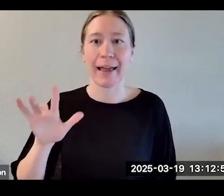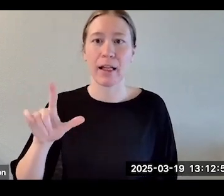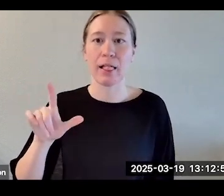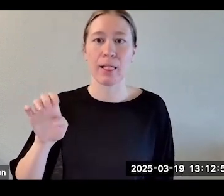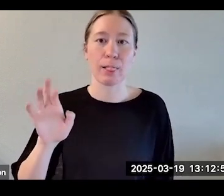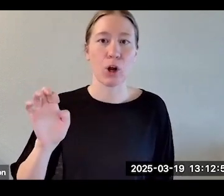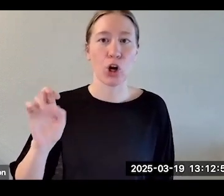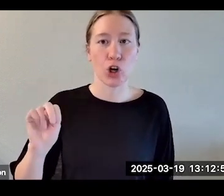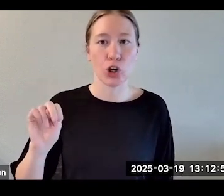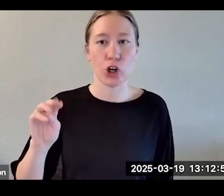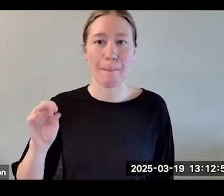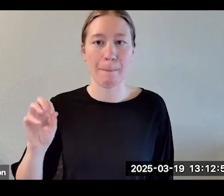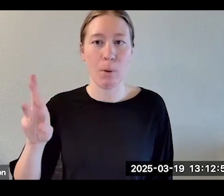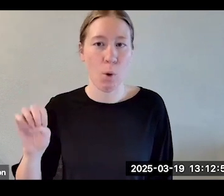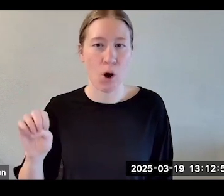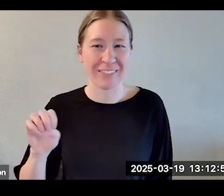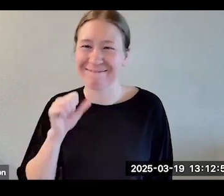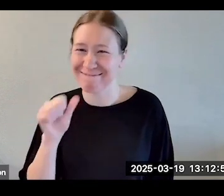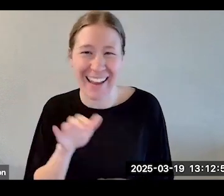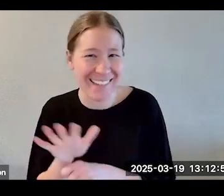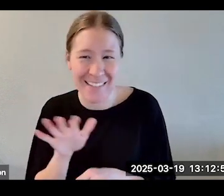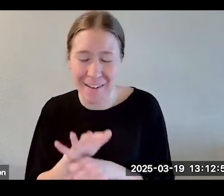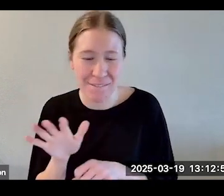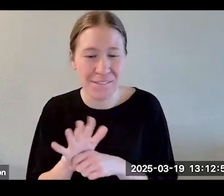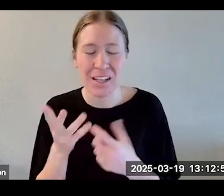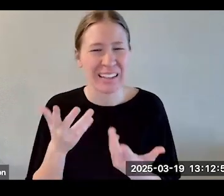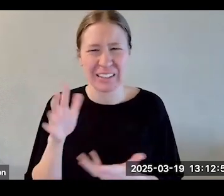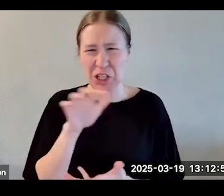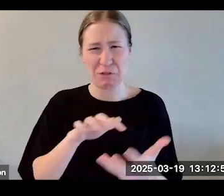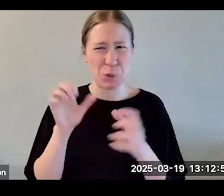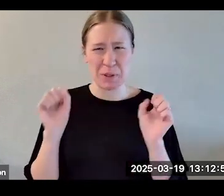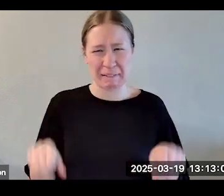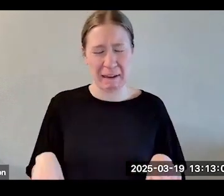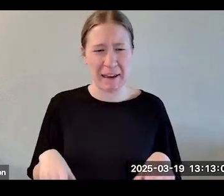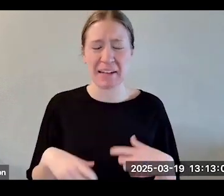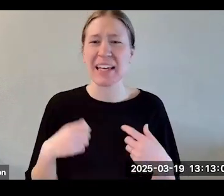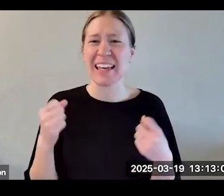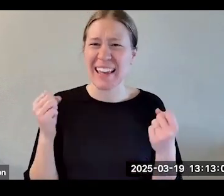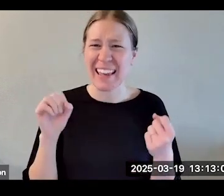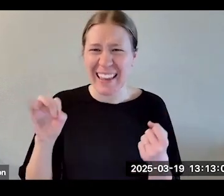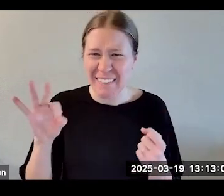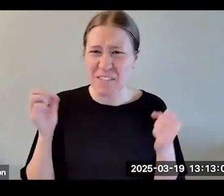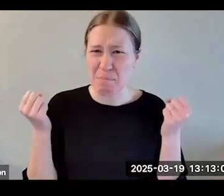for example, and each of them has a link, that says learn more, then folks may encounter a page